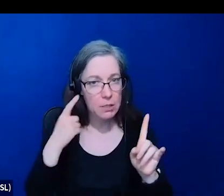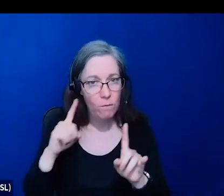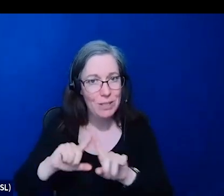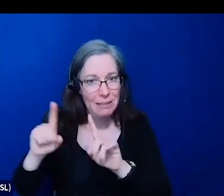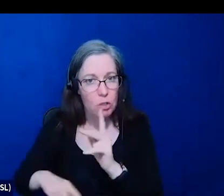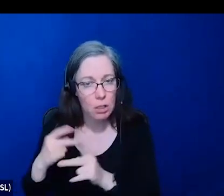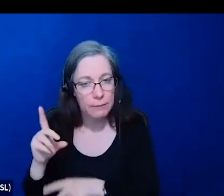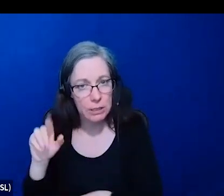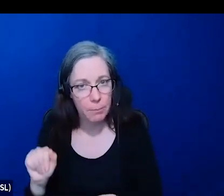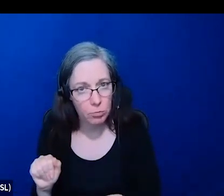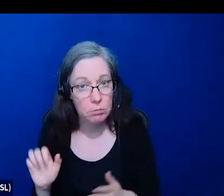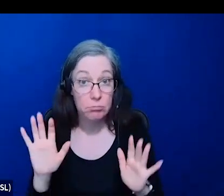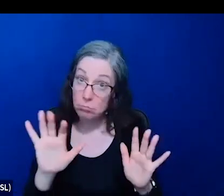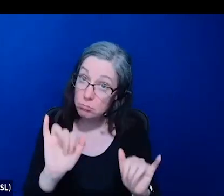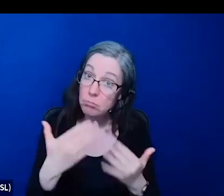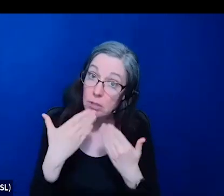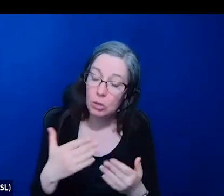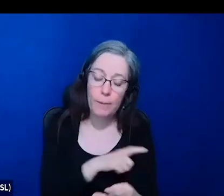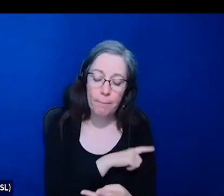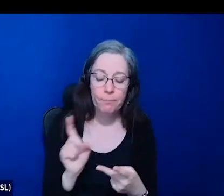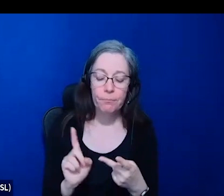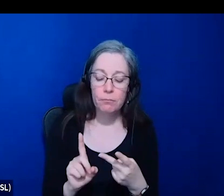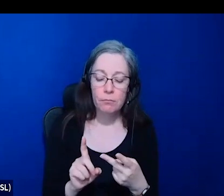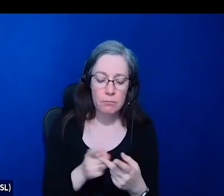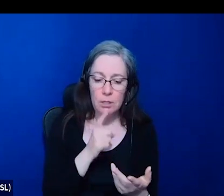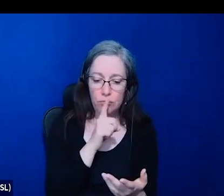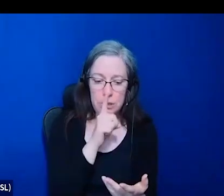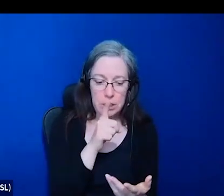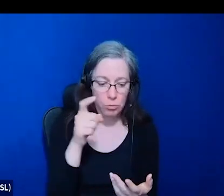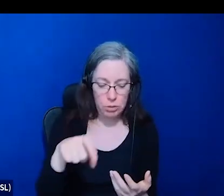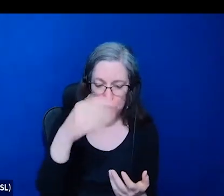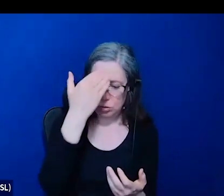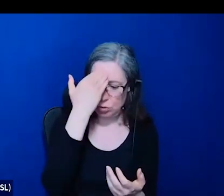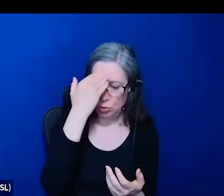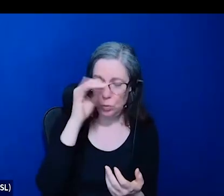What we want to know is, is going to space going to do you harm?